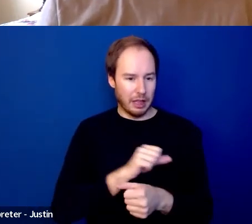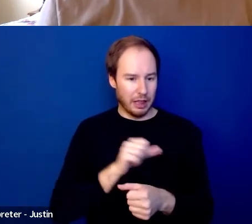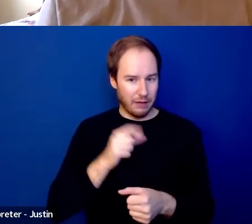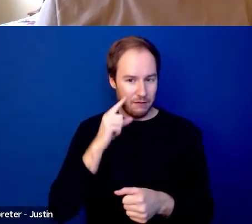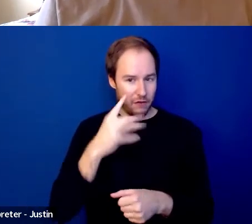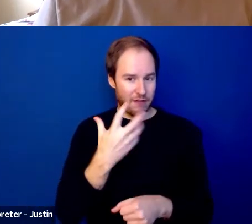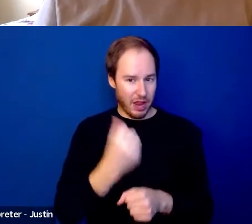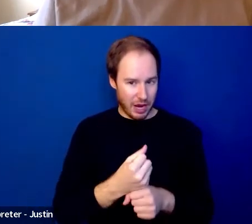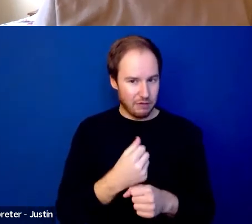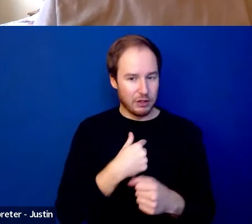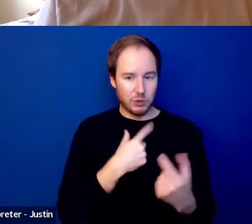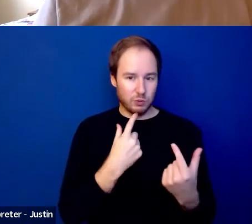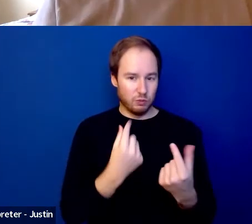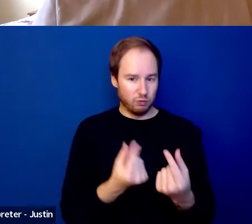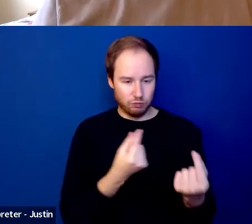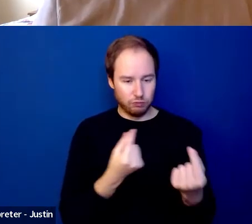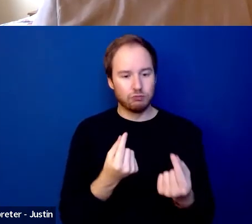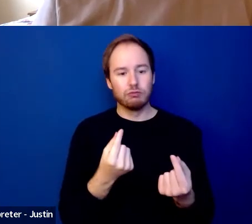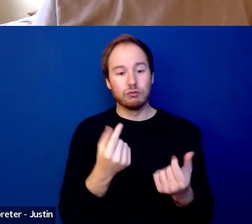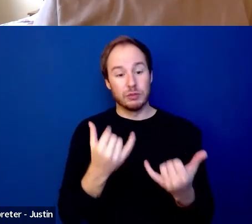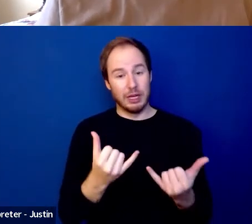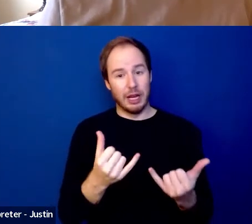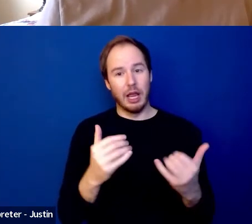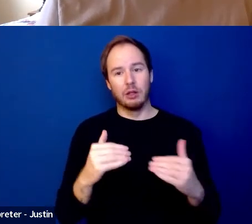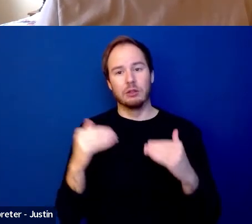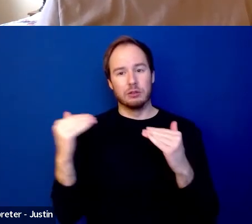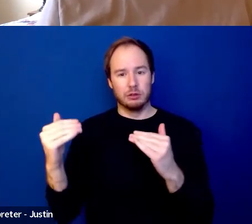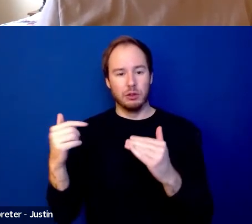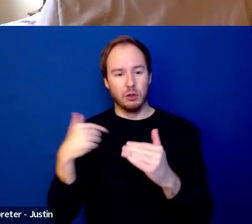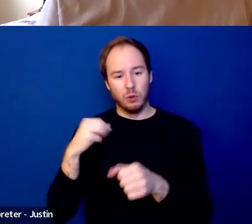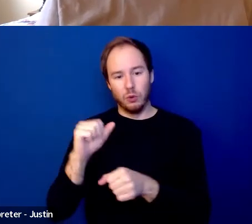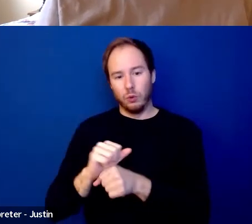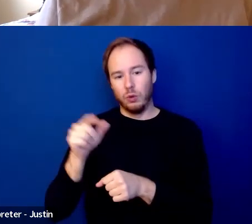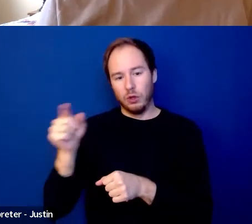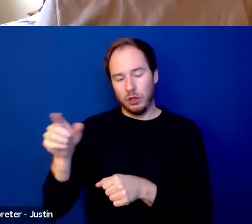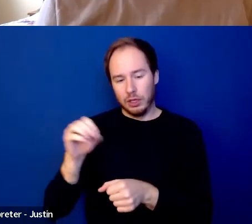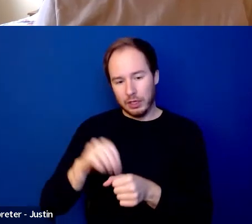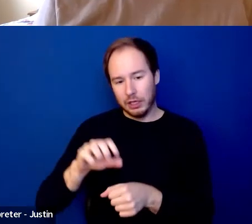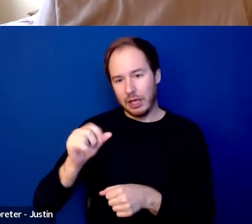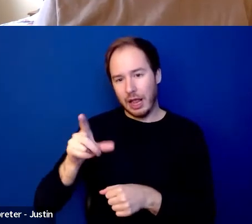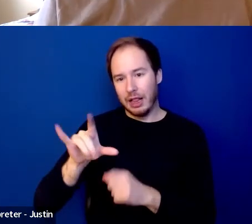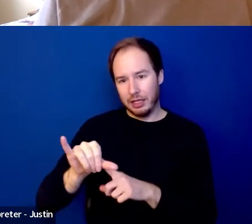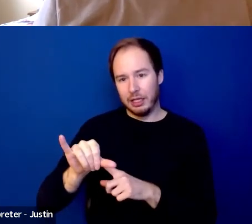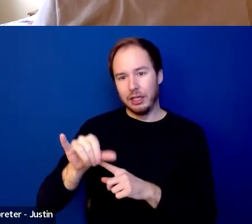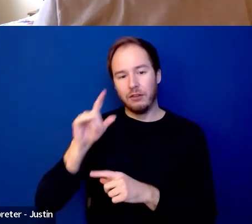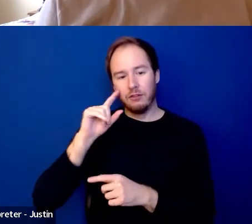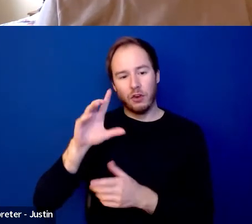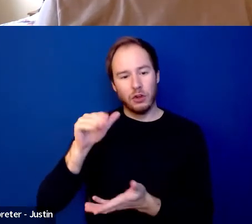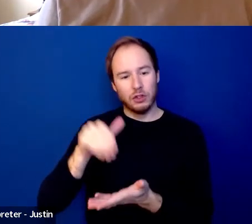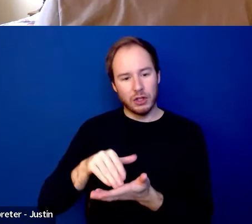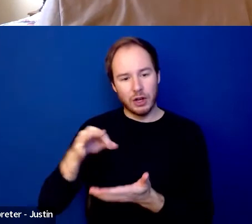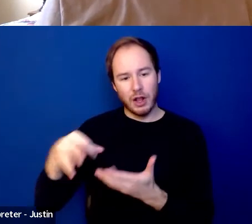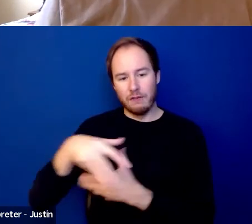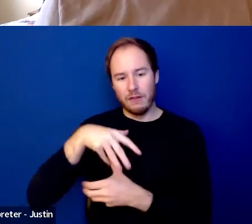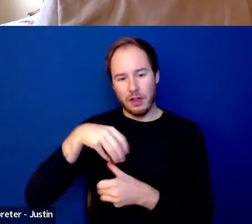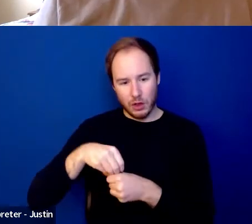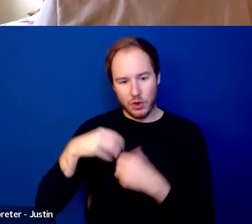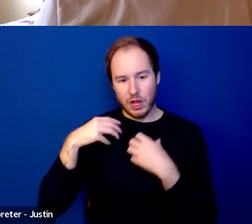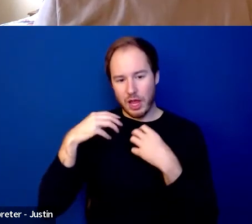And I am now working at Allegheny Health Network within the Center for Inclusion Health in sort of